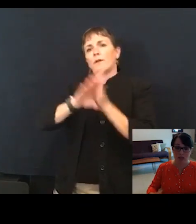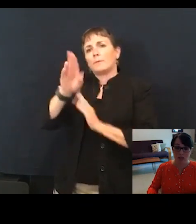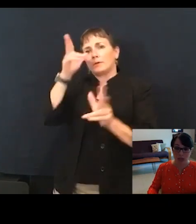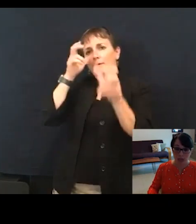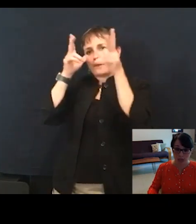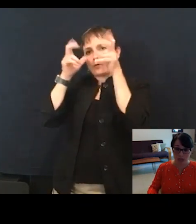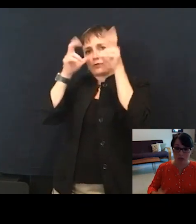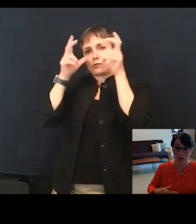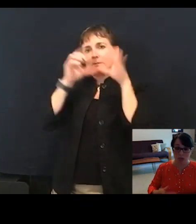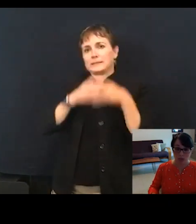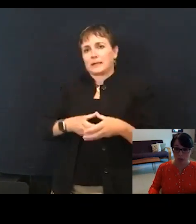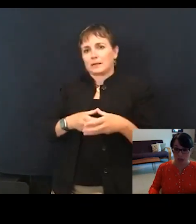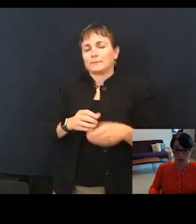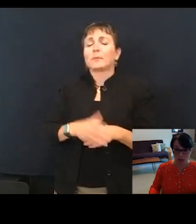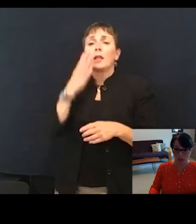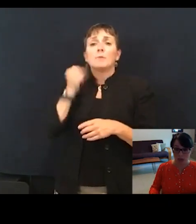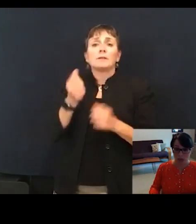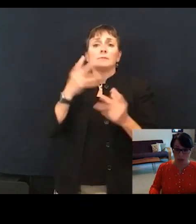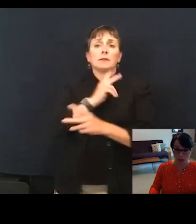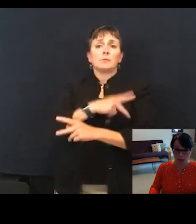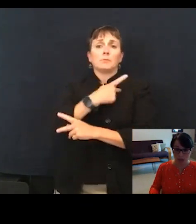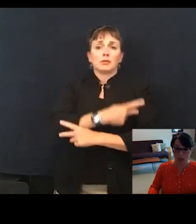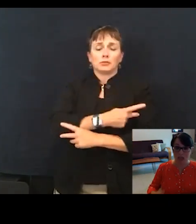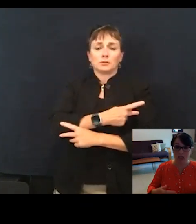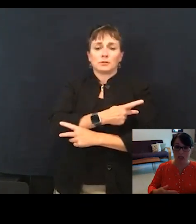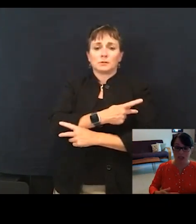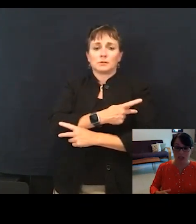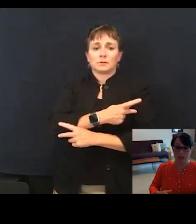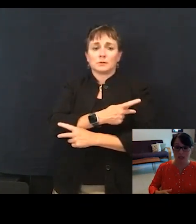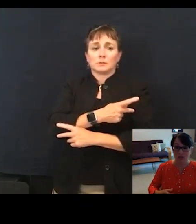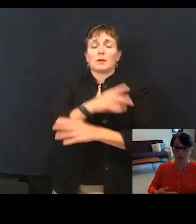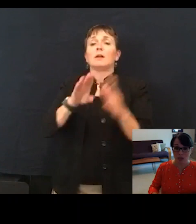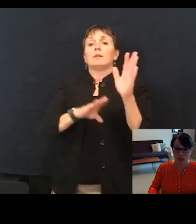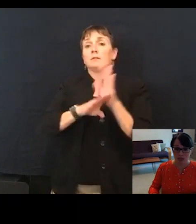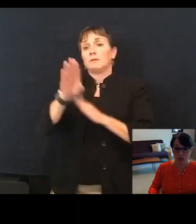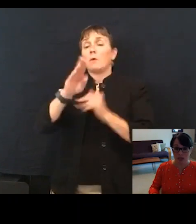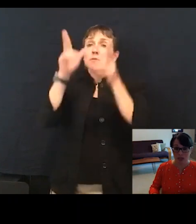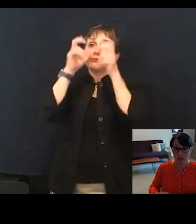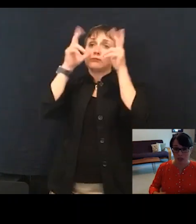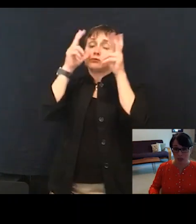develop with photoreceptors quite normally. It's that their function is difficult to be